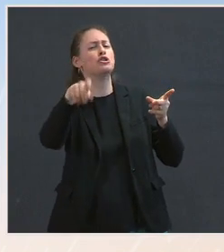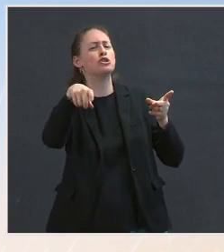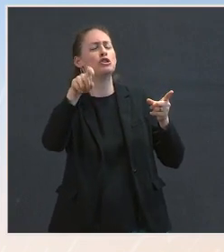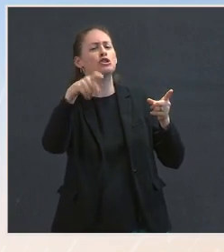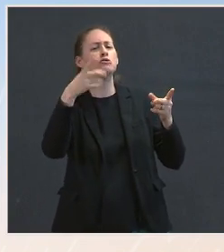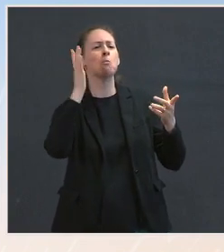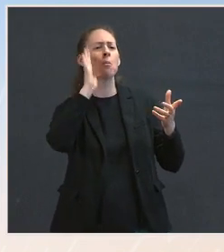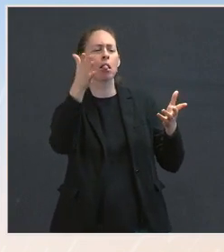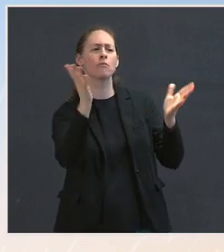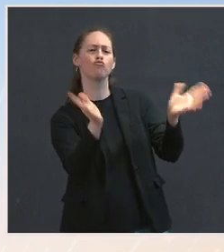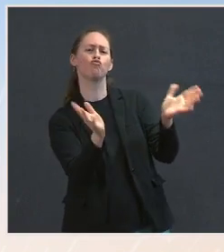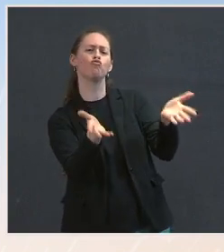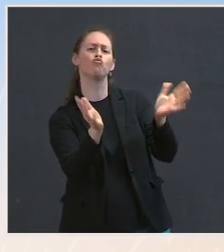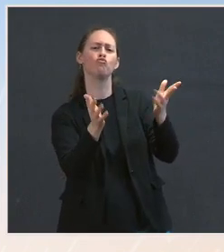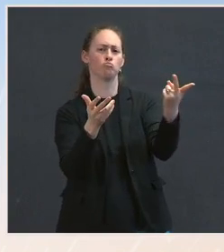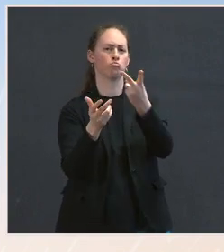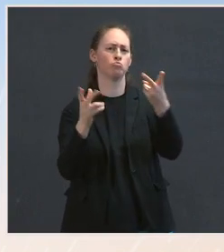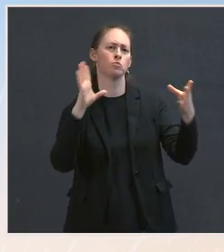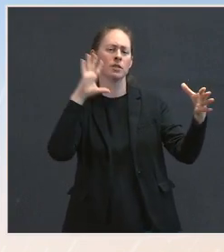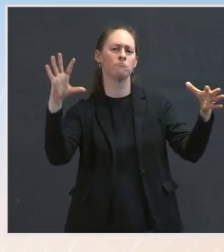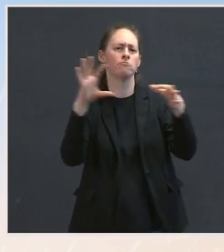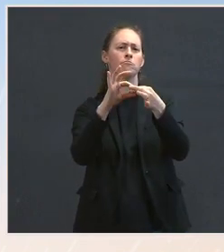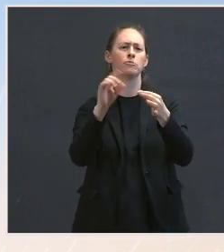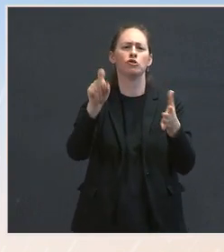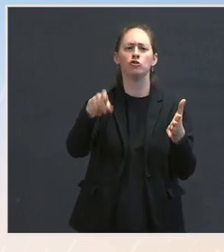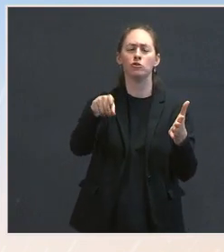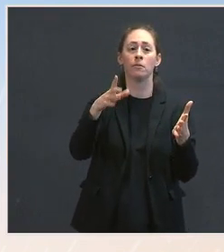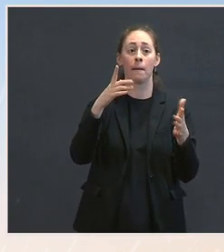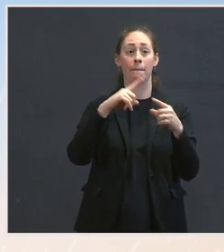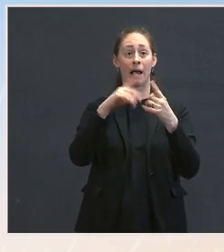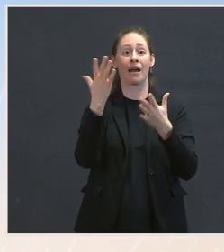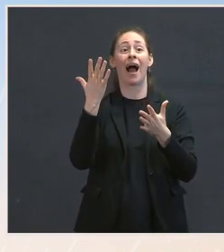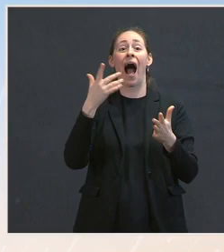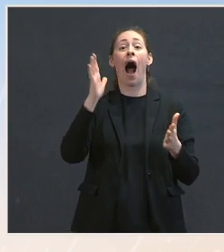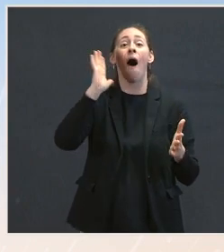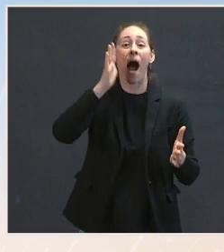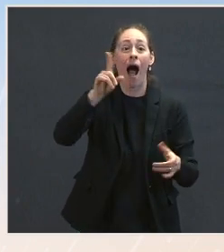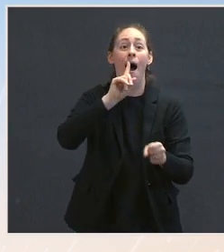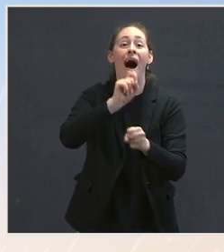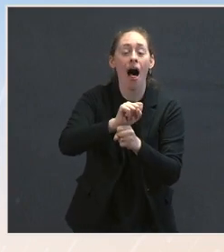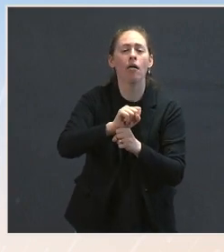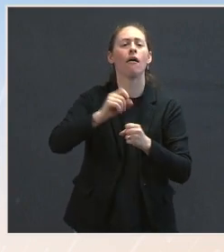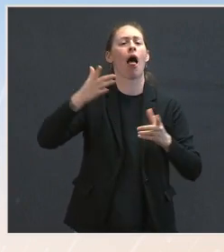about it being confirmed when it wasn't a confirmed call yet. The Press: And you have made clear that the President is going to be speaking with his counterpart,